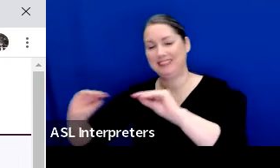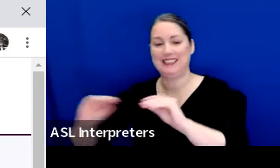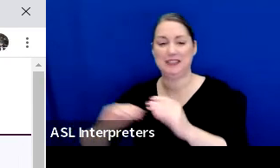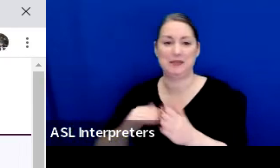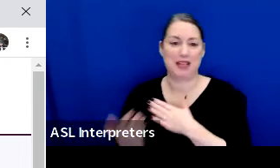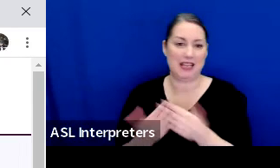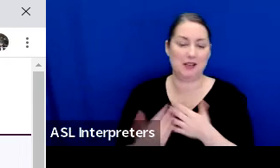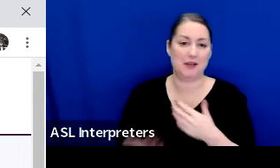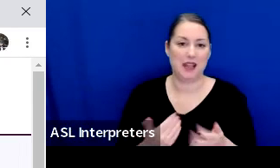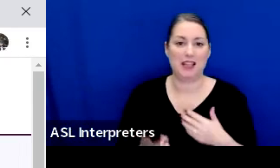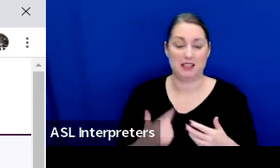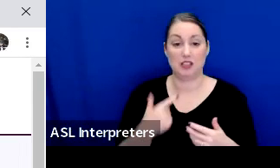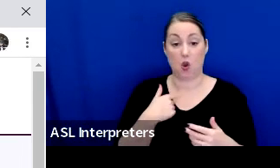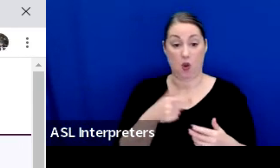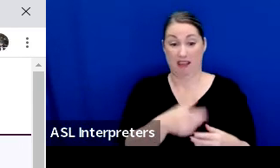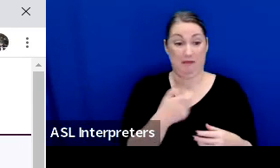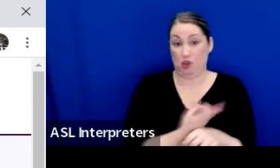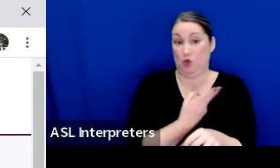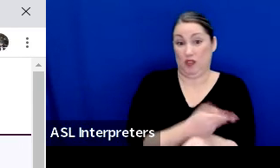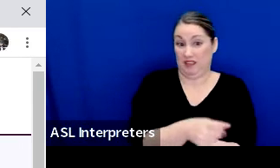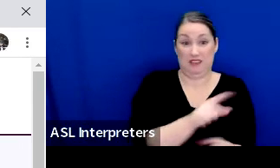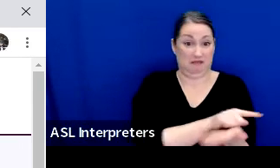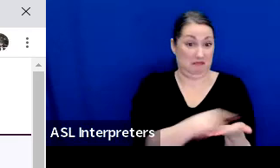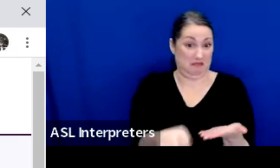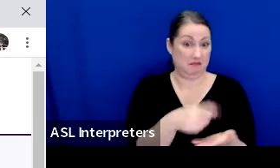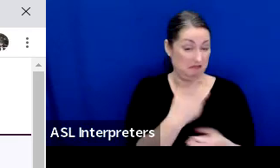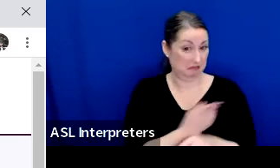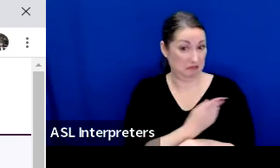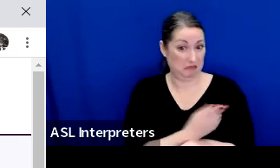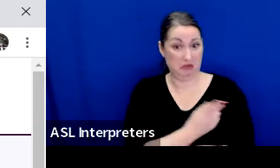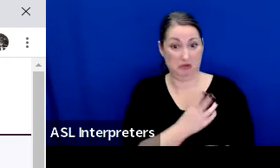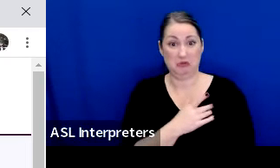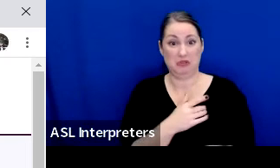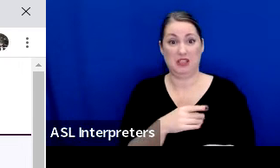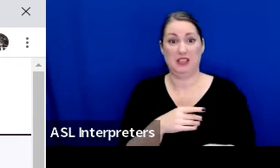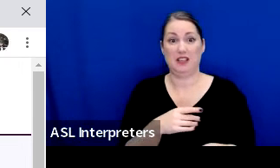but I do teach and I don't do this. For them, this is just extra. I don't get paid for this. I just do this. If I'm